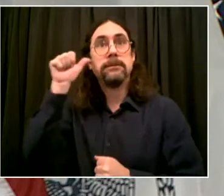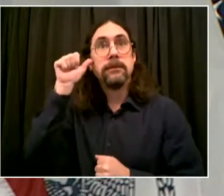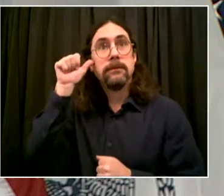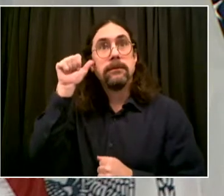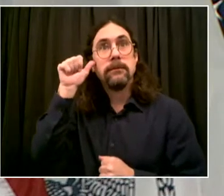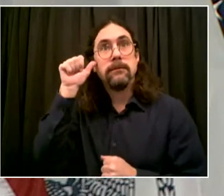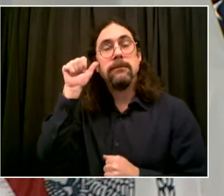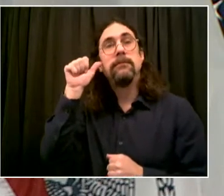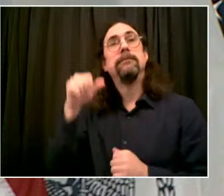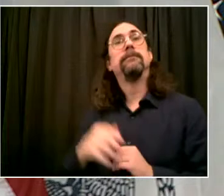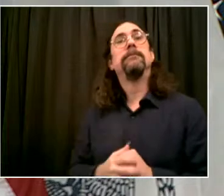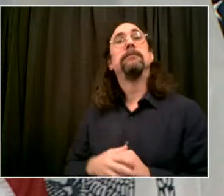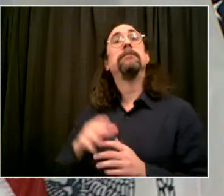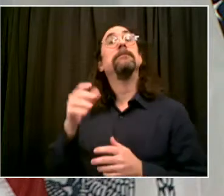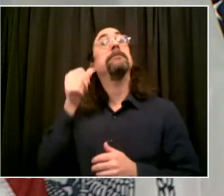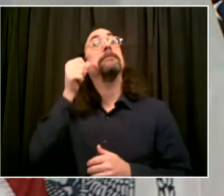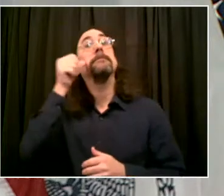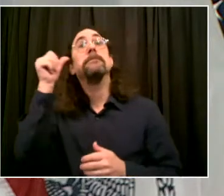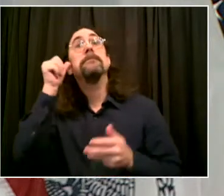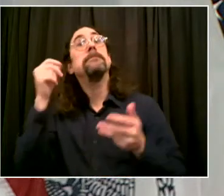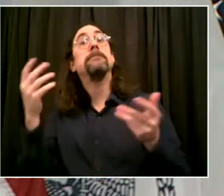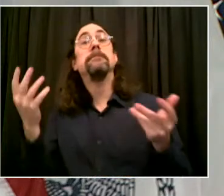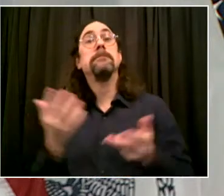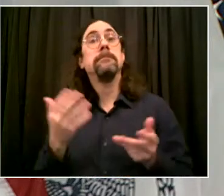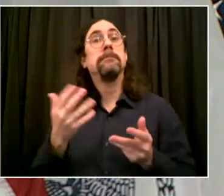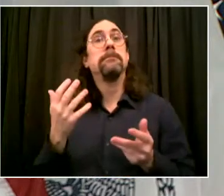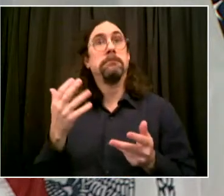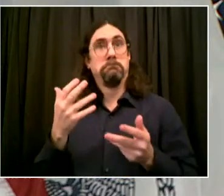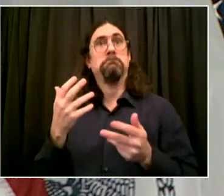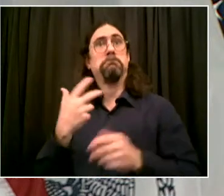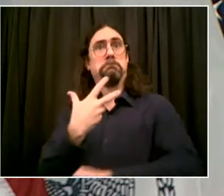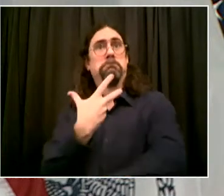YESTERDAY WE HAD